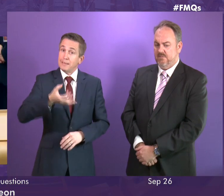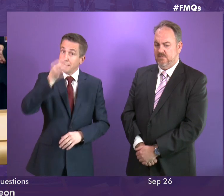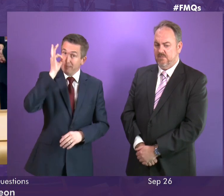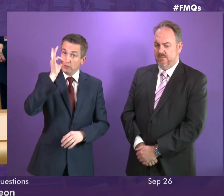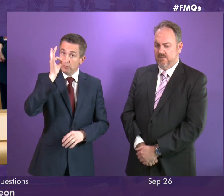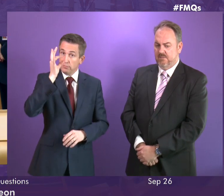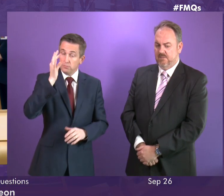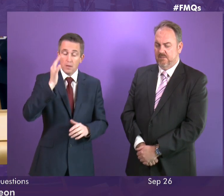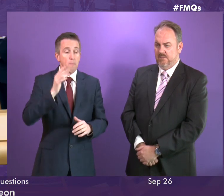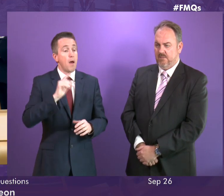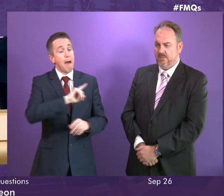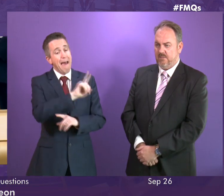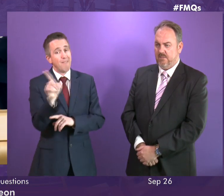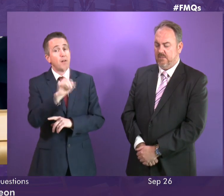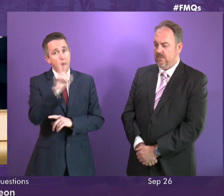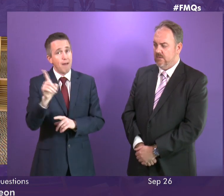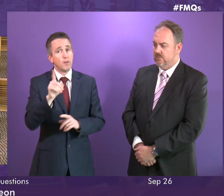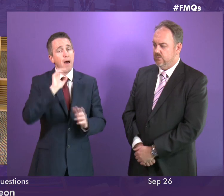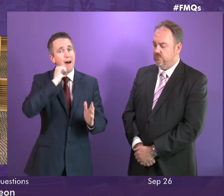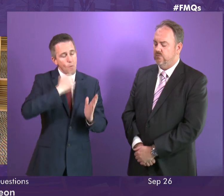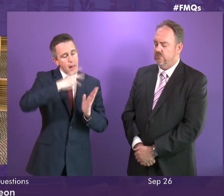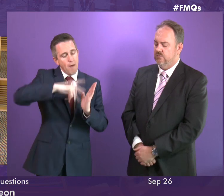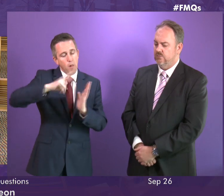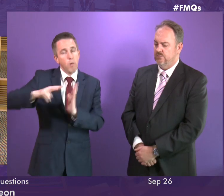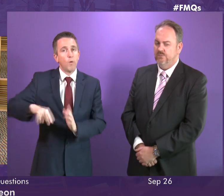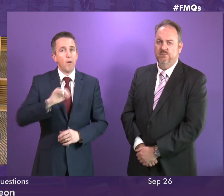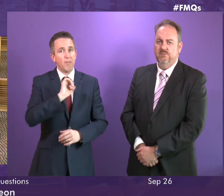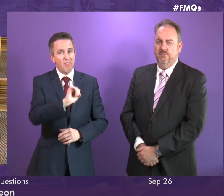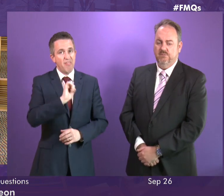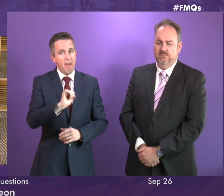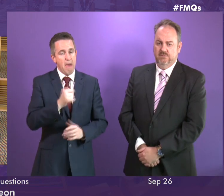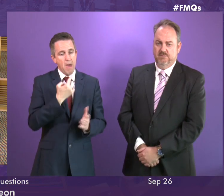or the context in which they were made. However, I will make a point of looking at them later.